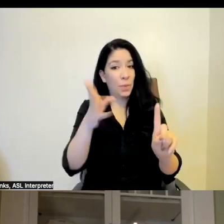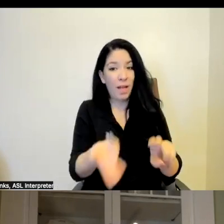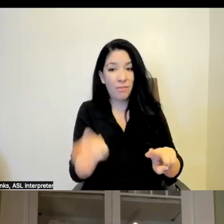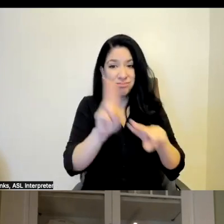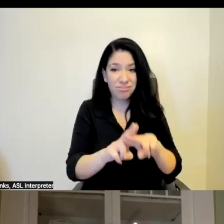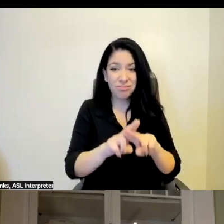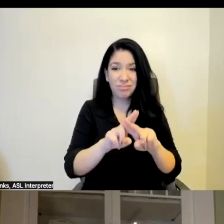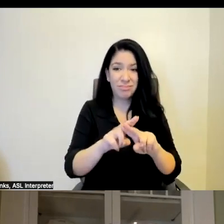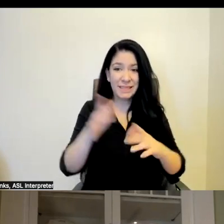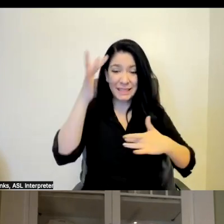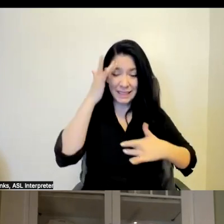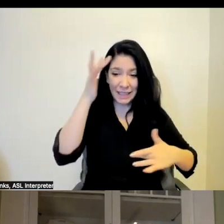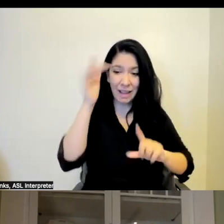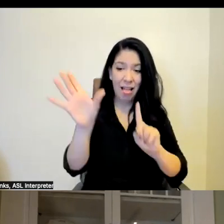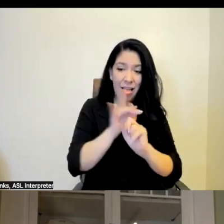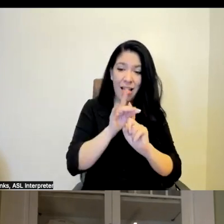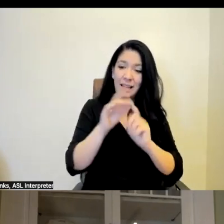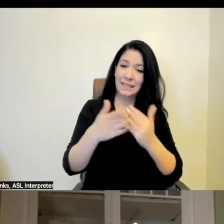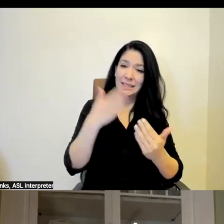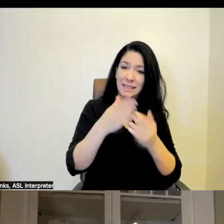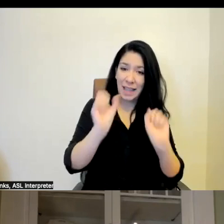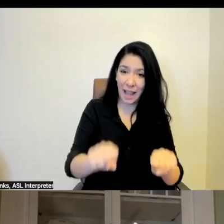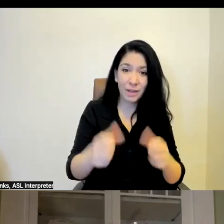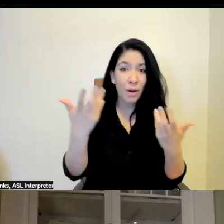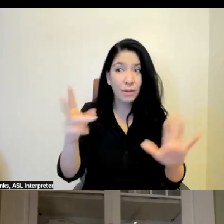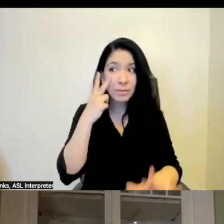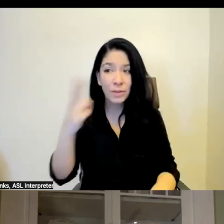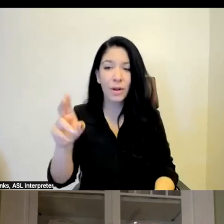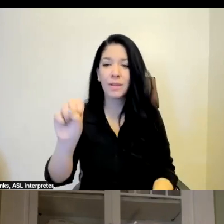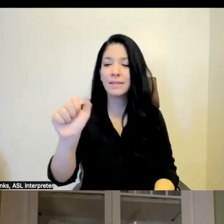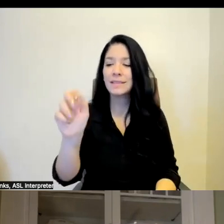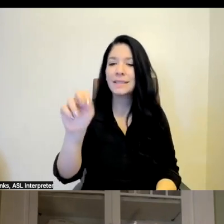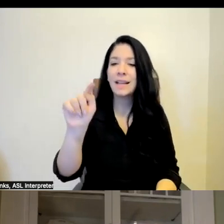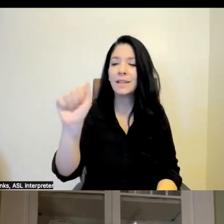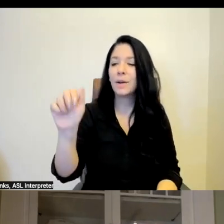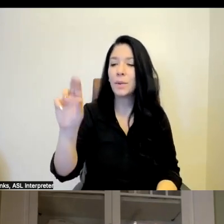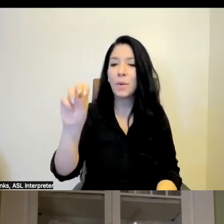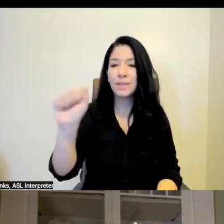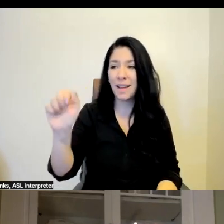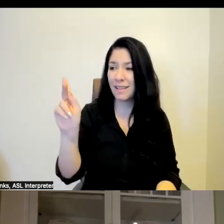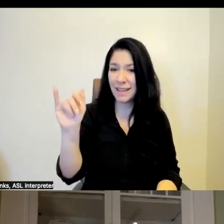infections. We have seen it at Santa Rosa Kaiser. We have seen it going on in Beth Israel Hospital